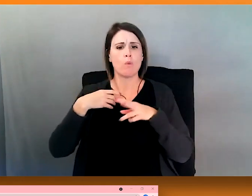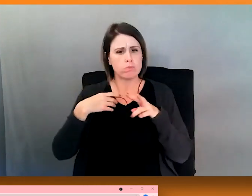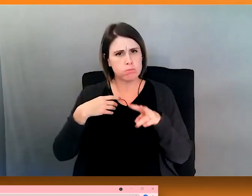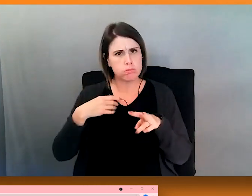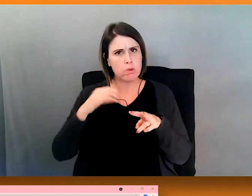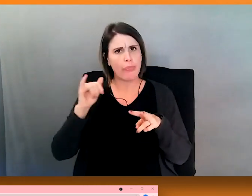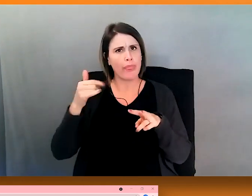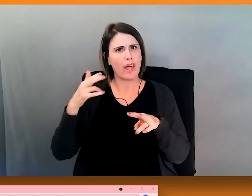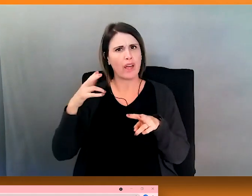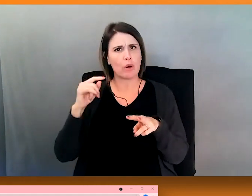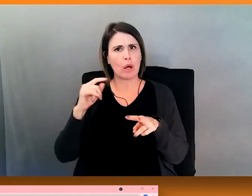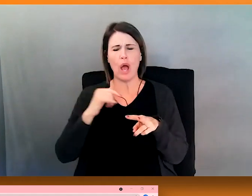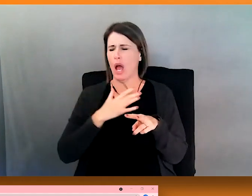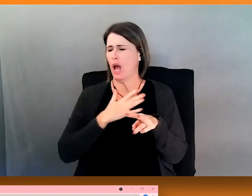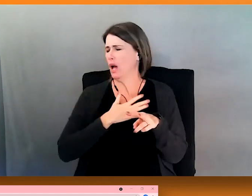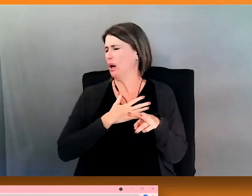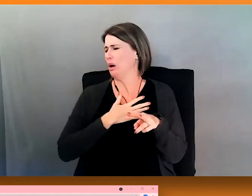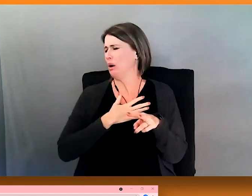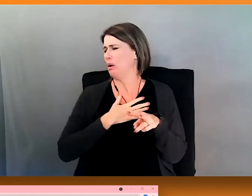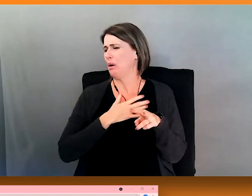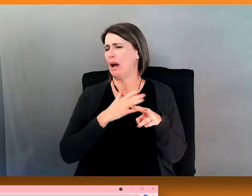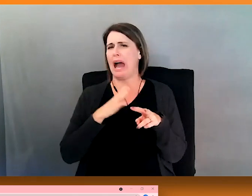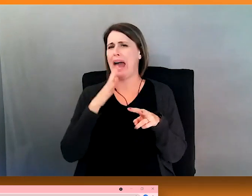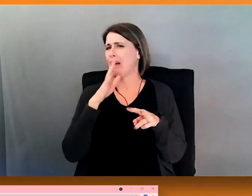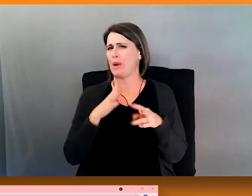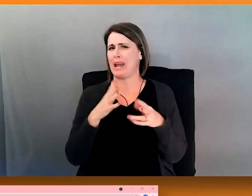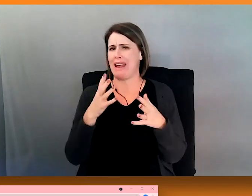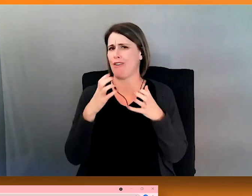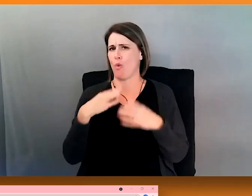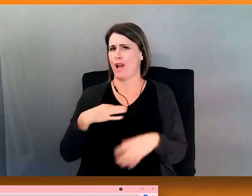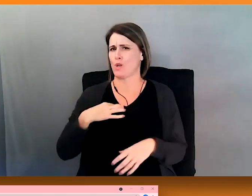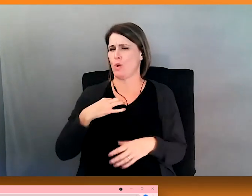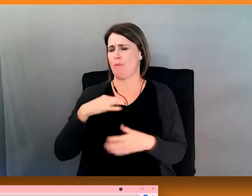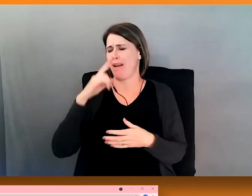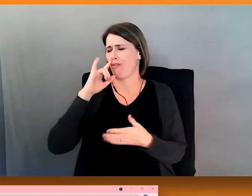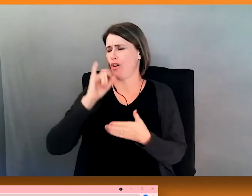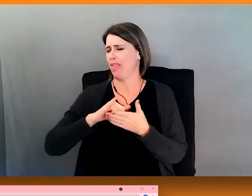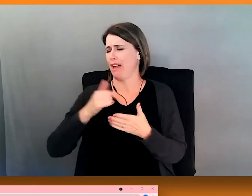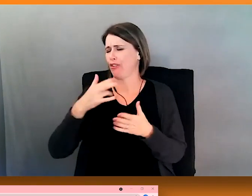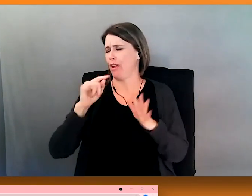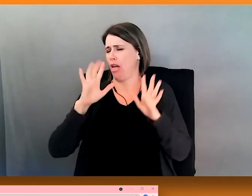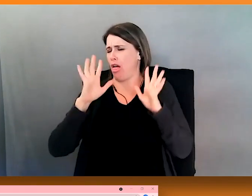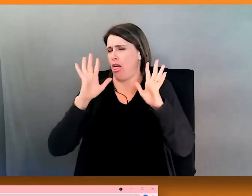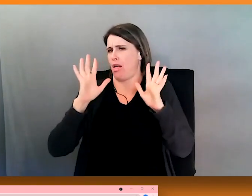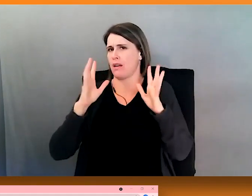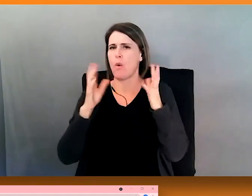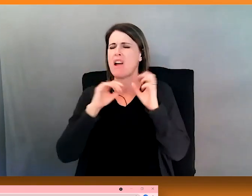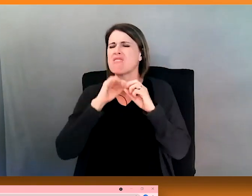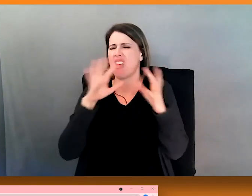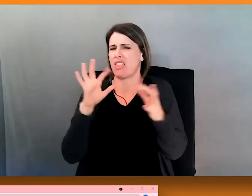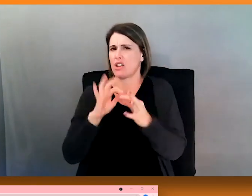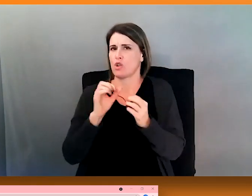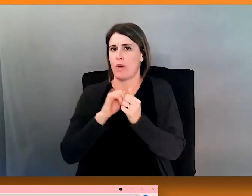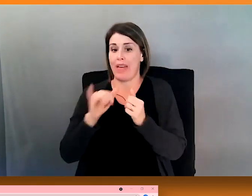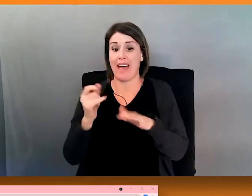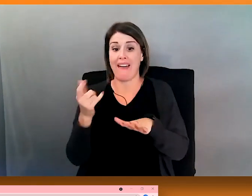and you're like, "Oh, wow. I don't want anything to do with that particular grant," if you hover your mouse, this little button